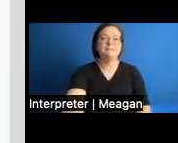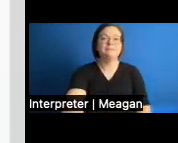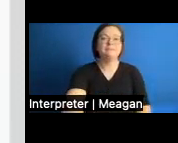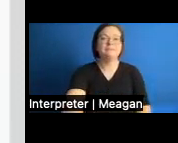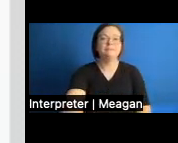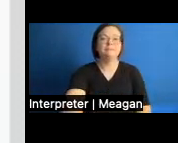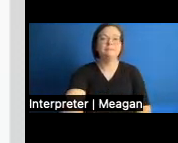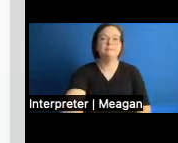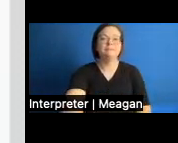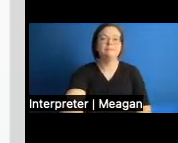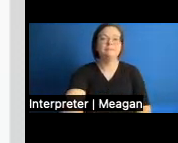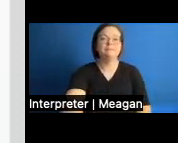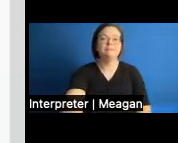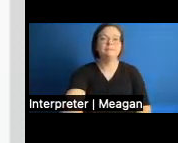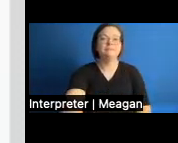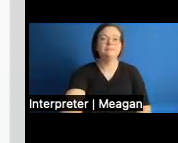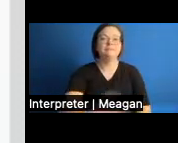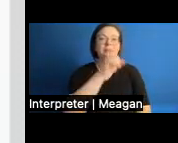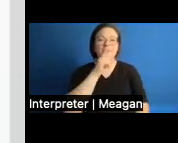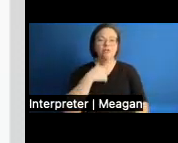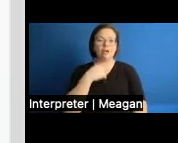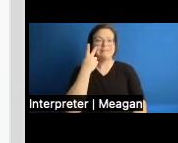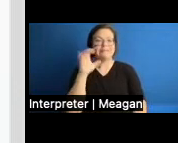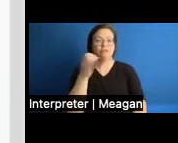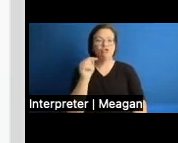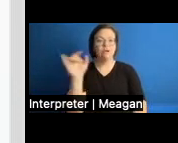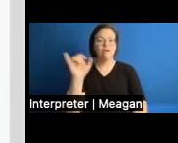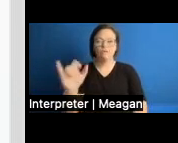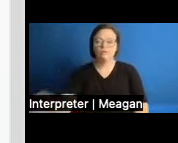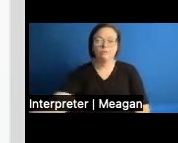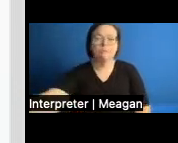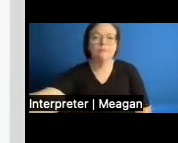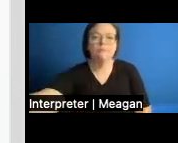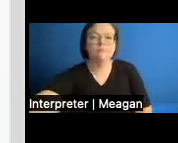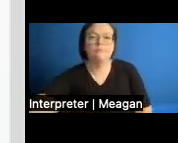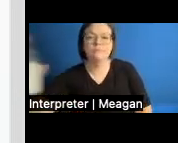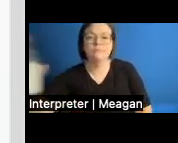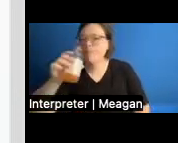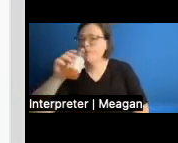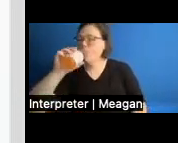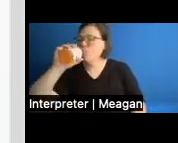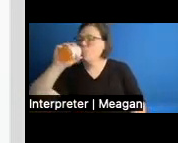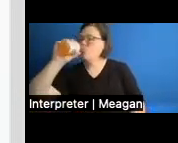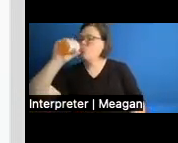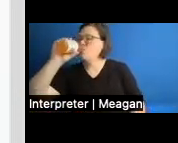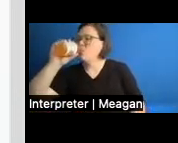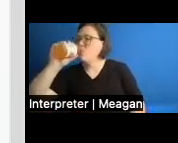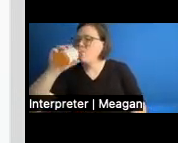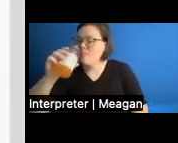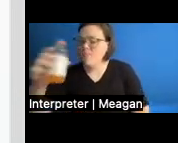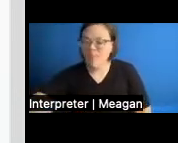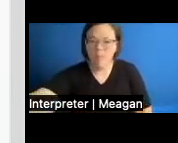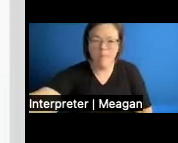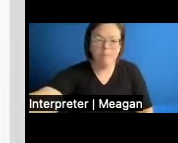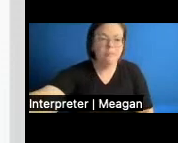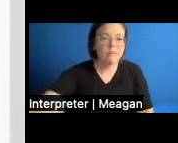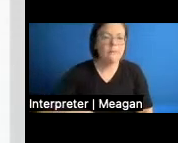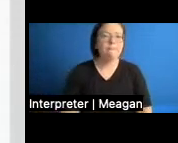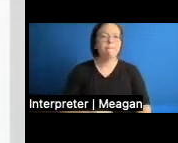And let me grab make sure I can see the chat too. Fantastic. Okay. So, this is not by any